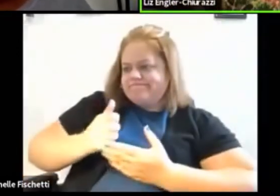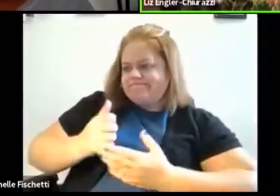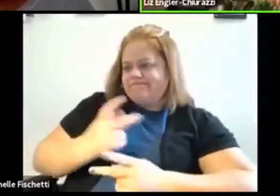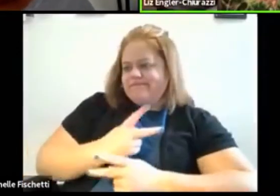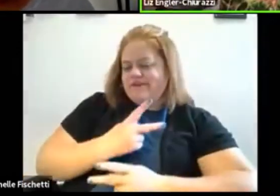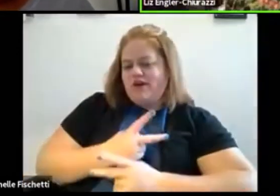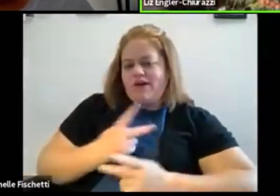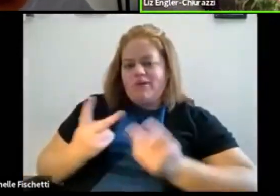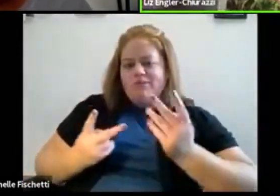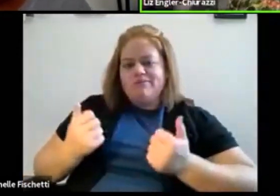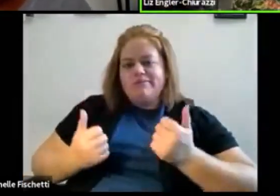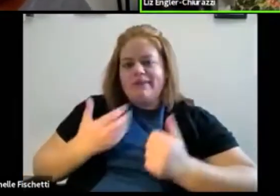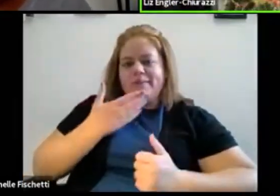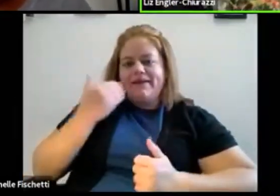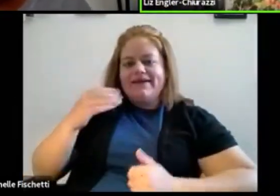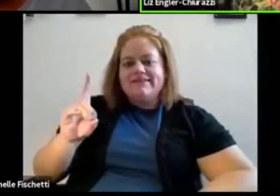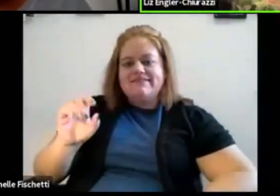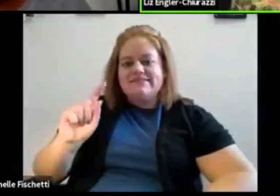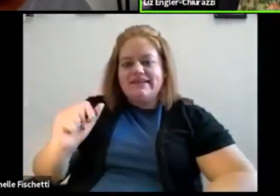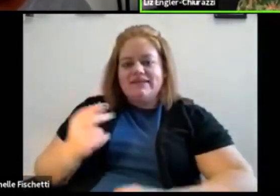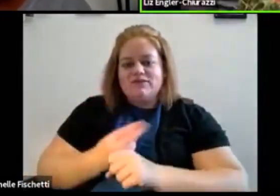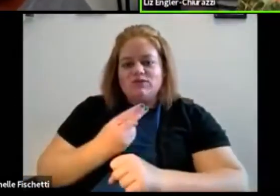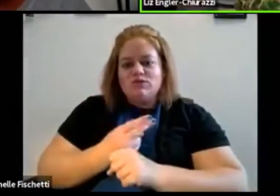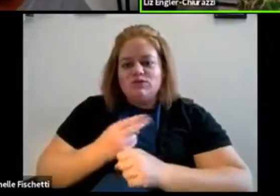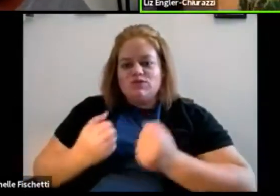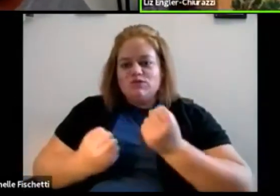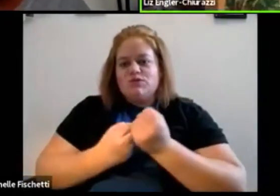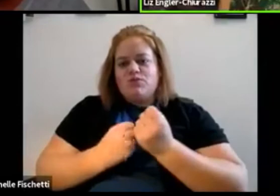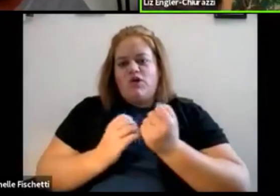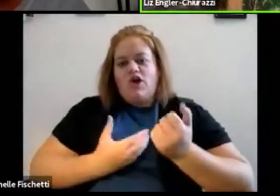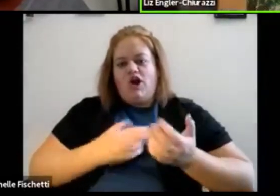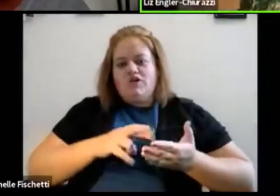to get the best data that we can to answer the experimental questions that